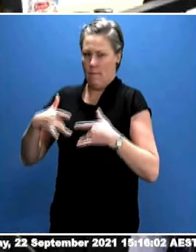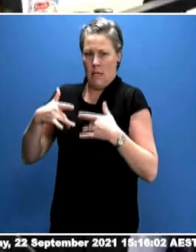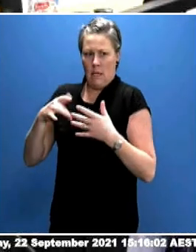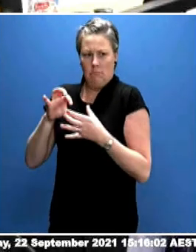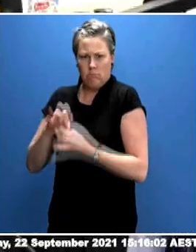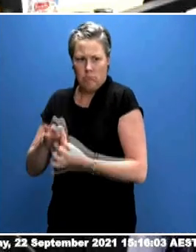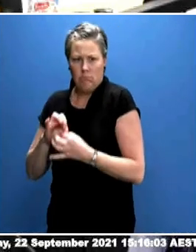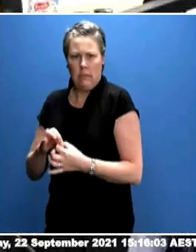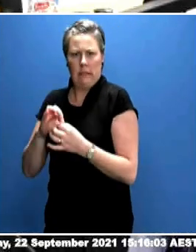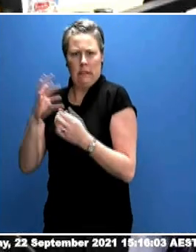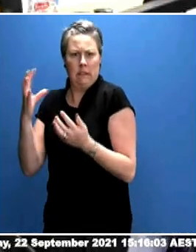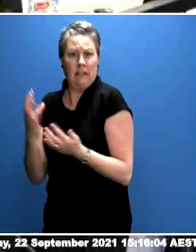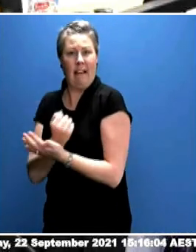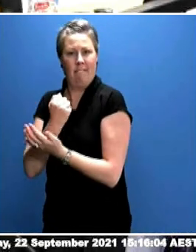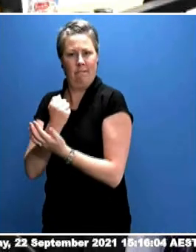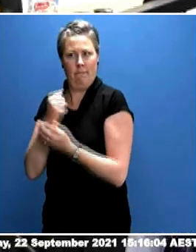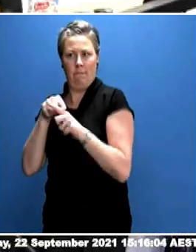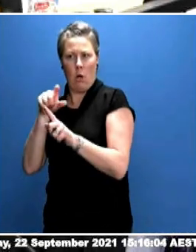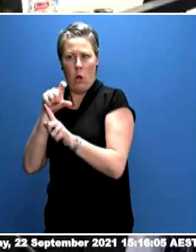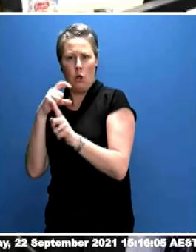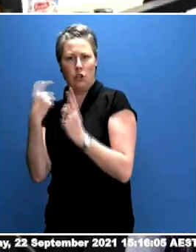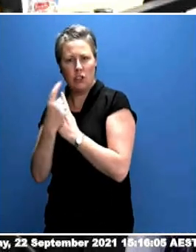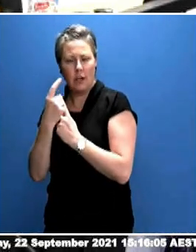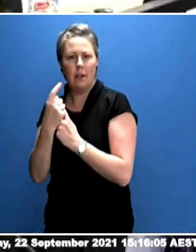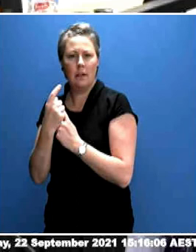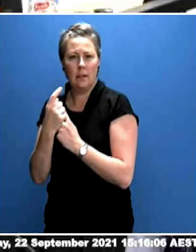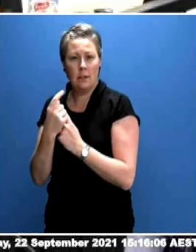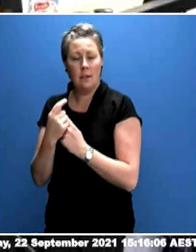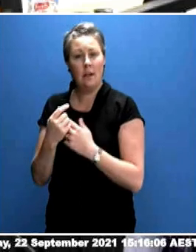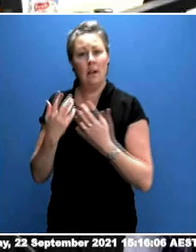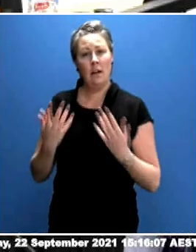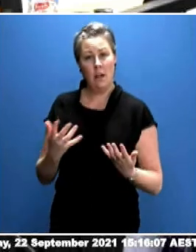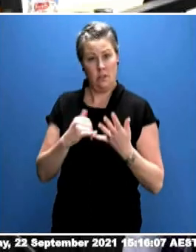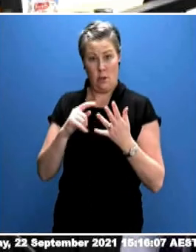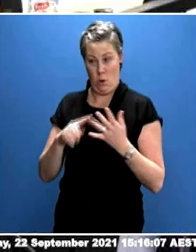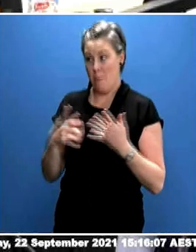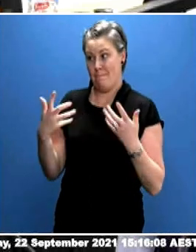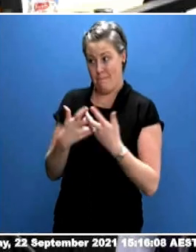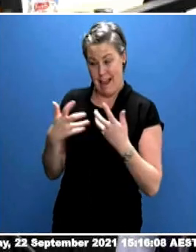Also, a significant proportion of those 155 children have come from